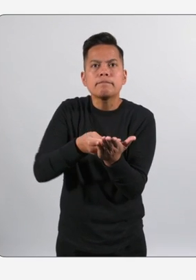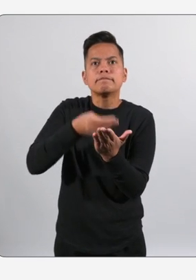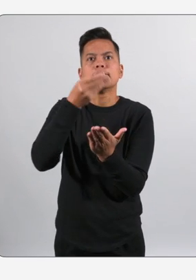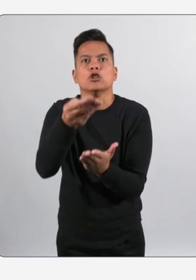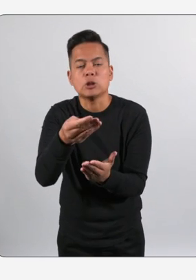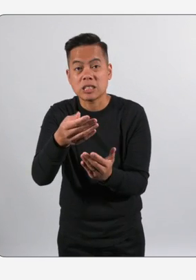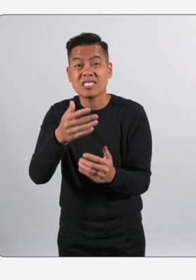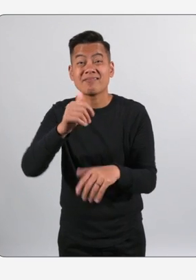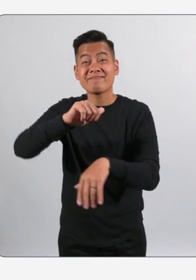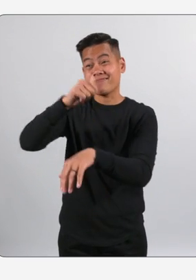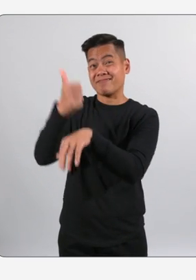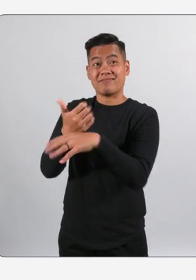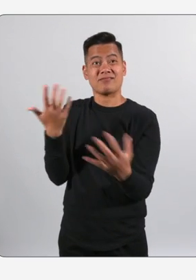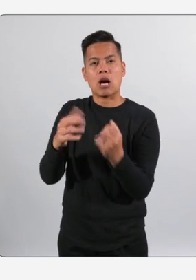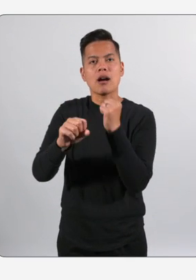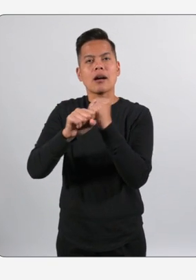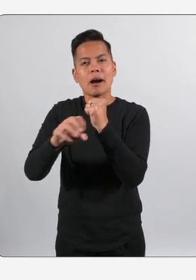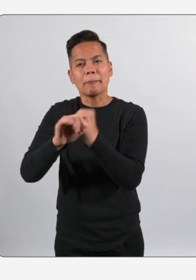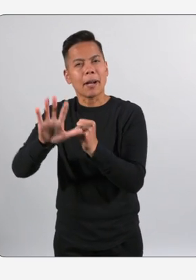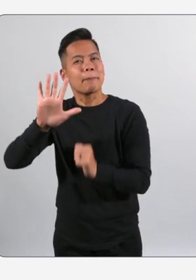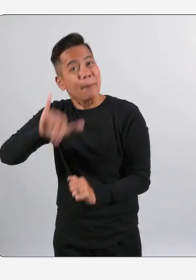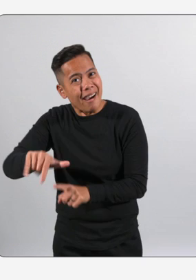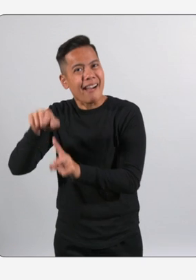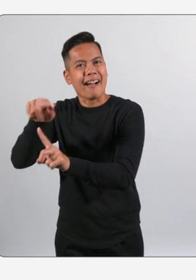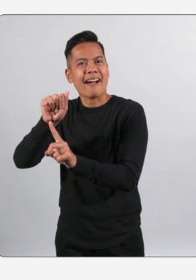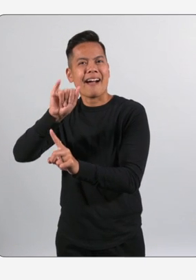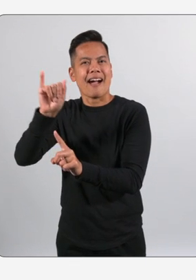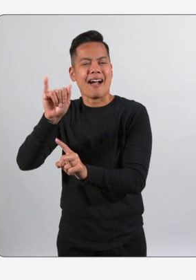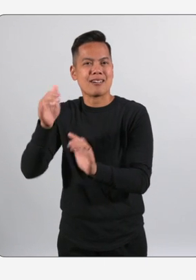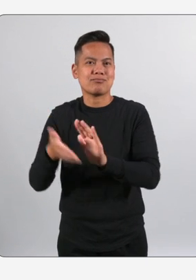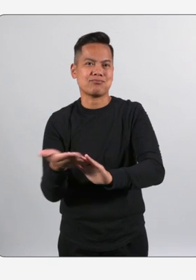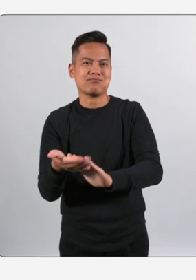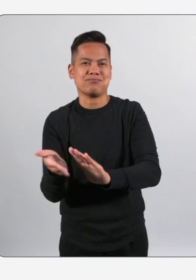AI powered. We've heard from all of you that you want to